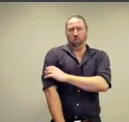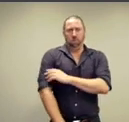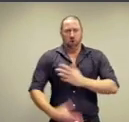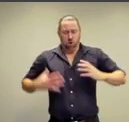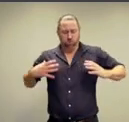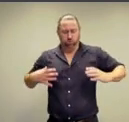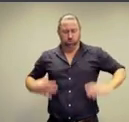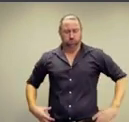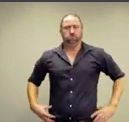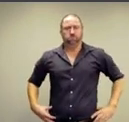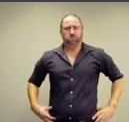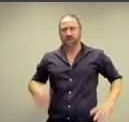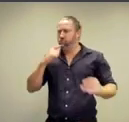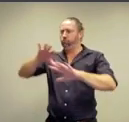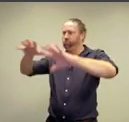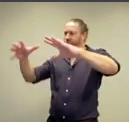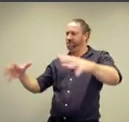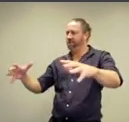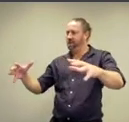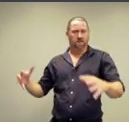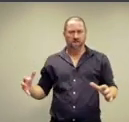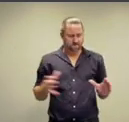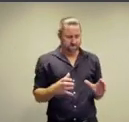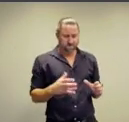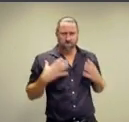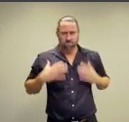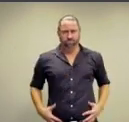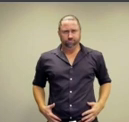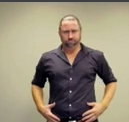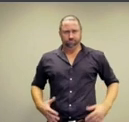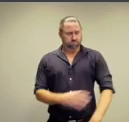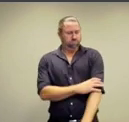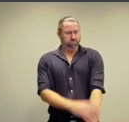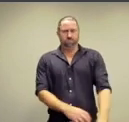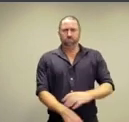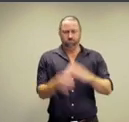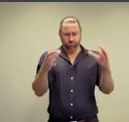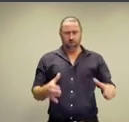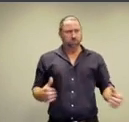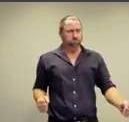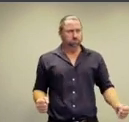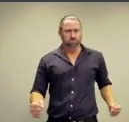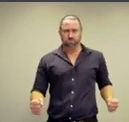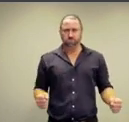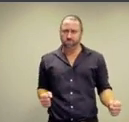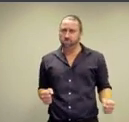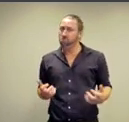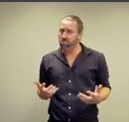linear organic object and make it into this geometric structure. It's also